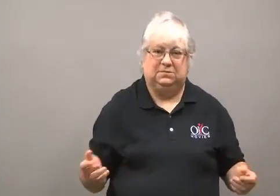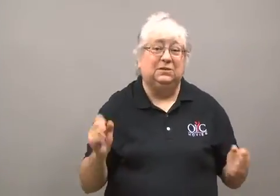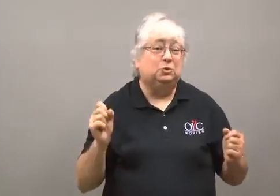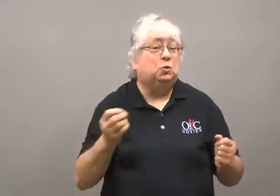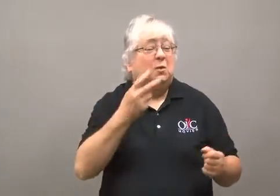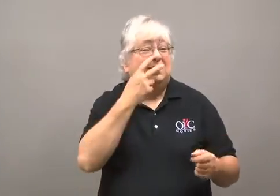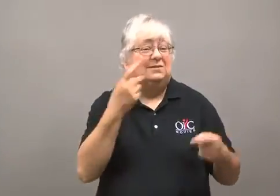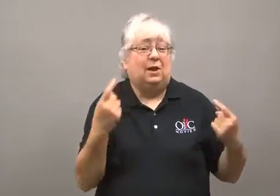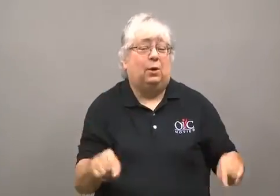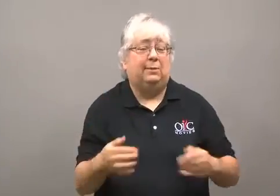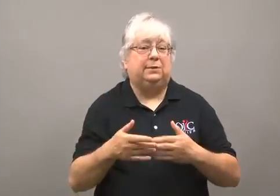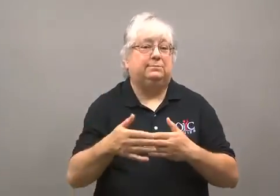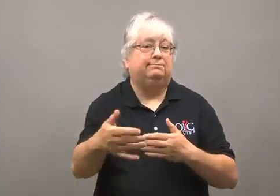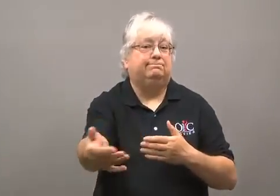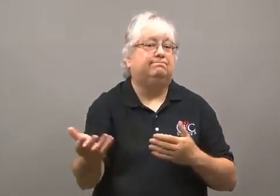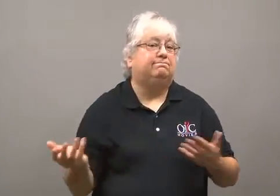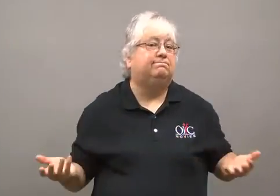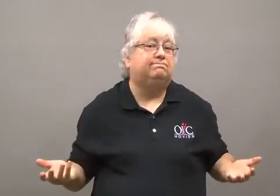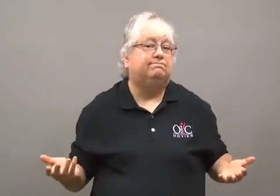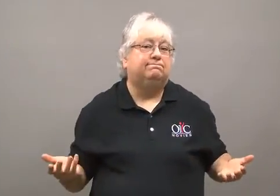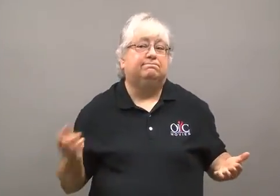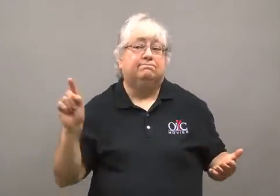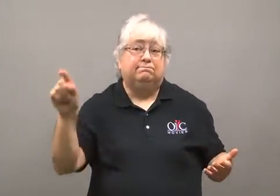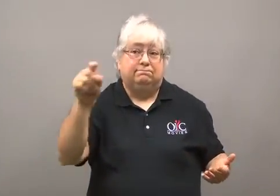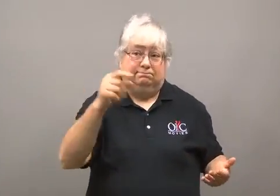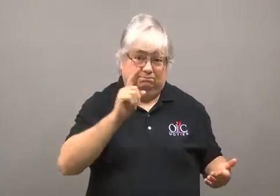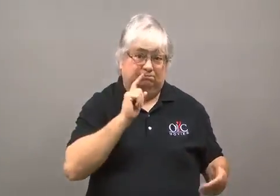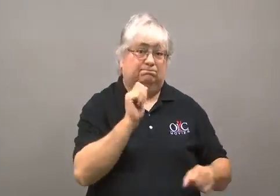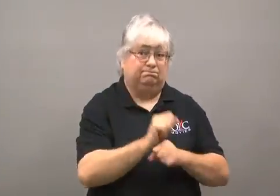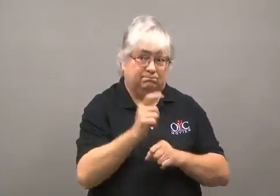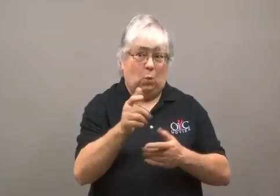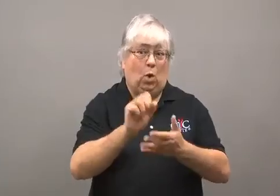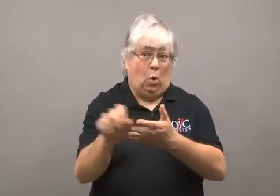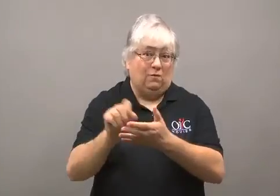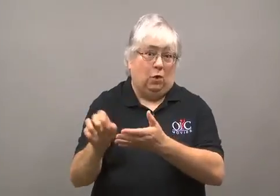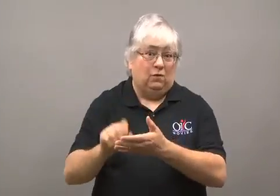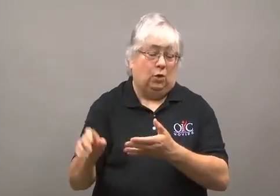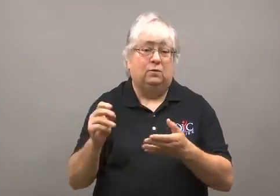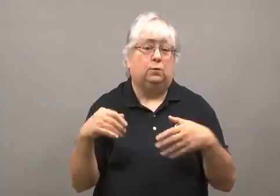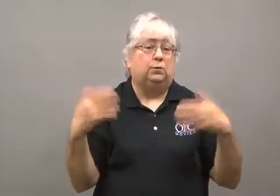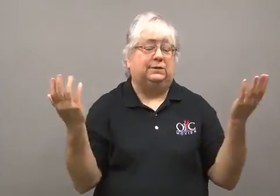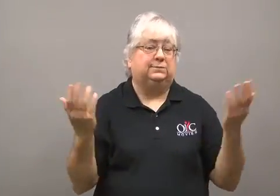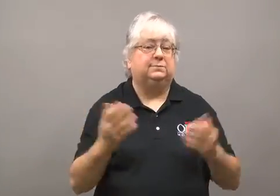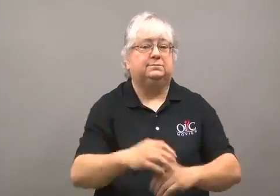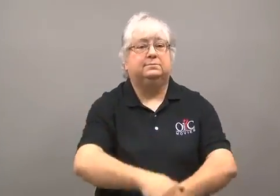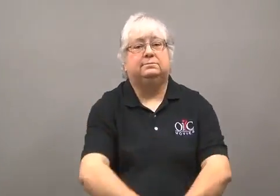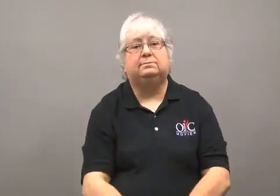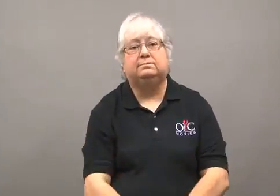We'll see what happens, and whether or not this flag will be removed from all those places.